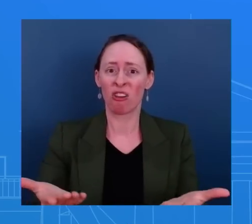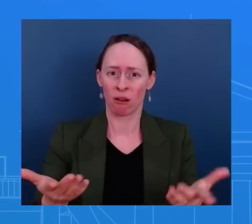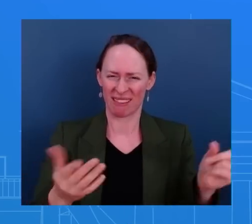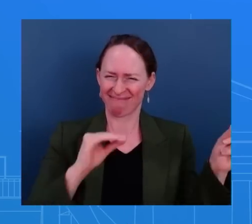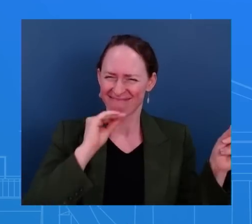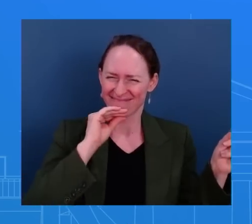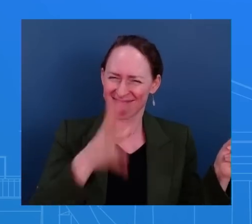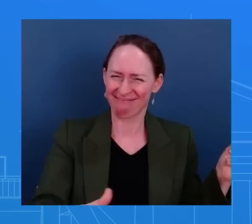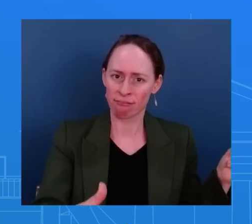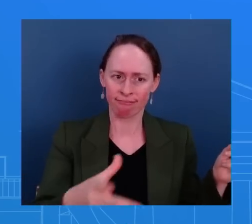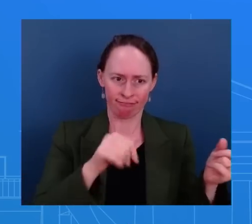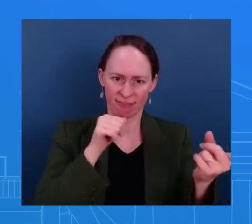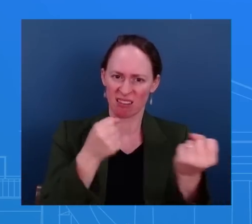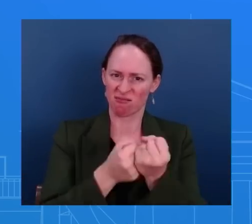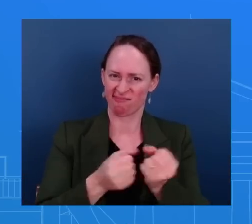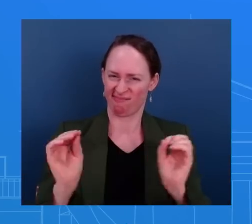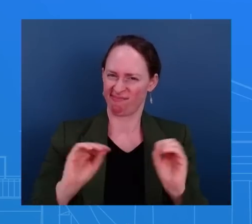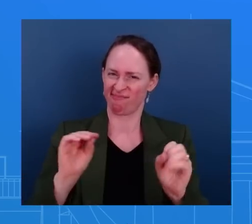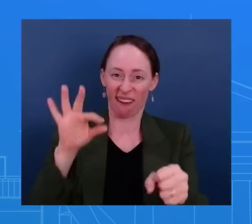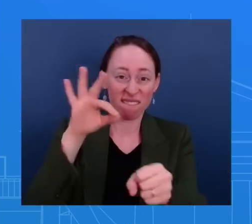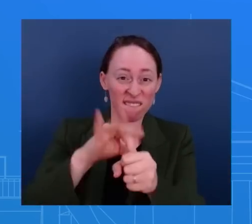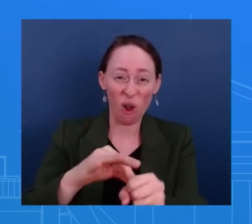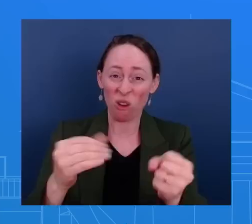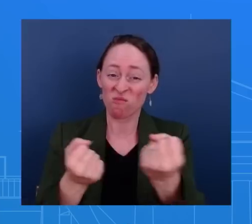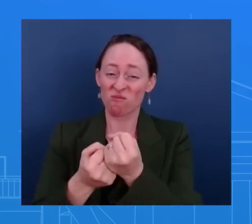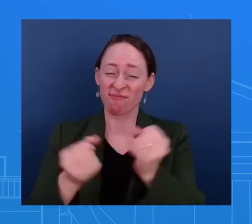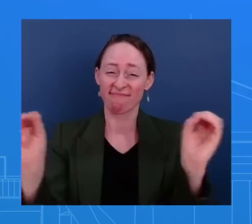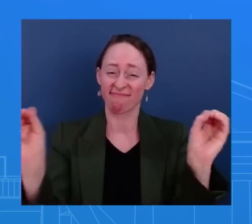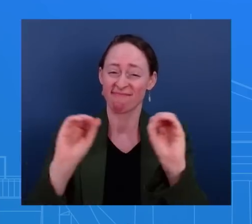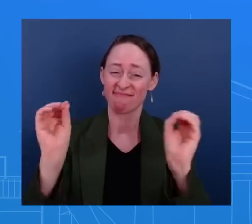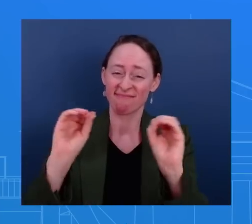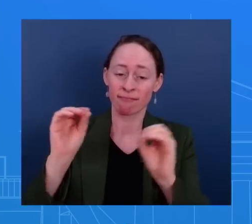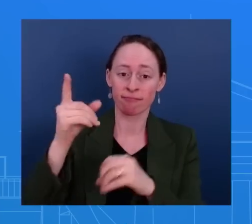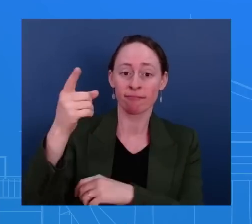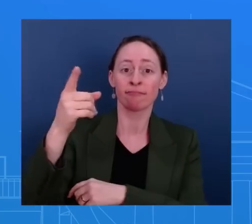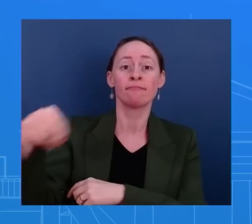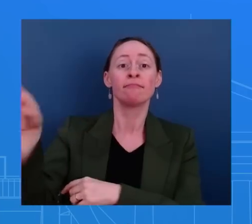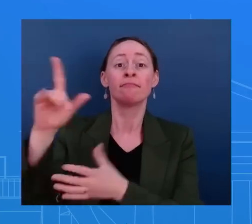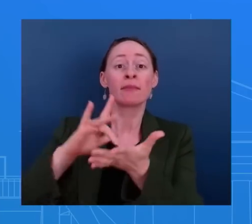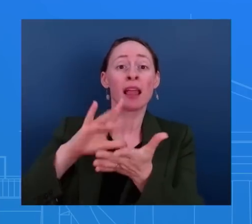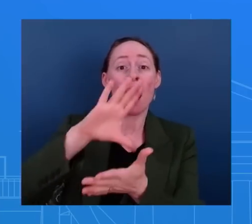lower health care costs for Americans, lower energy costs for Americans. They didn't support that.